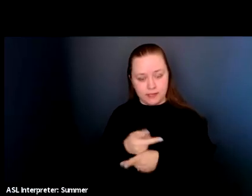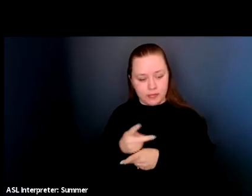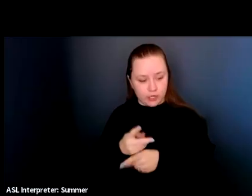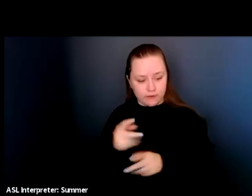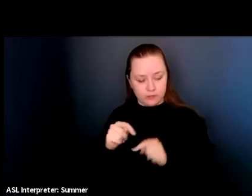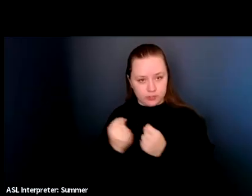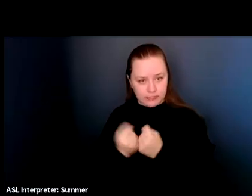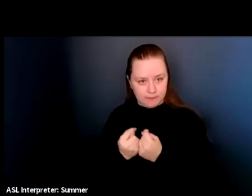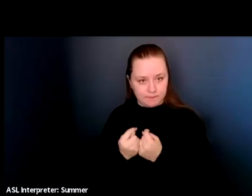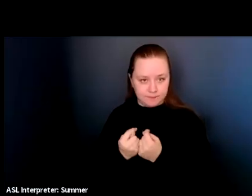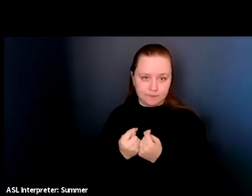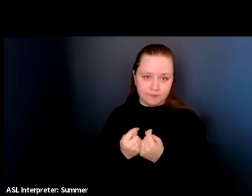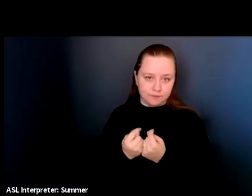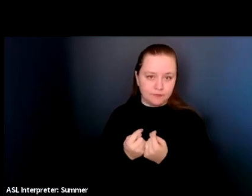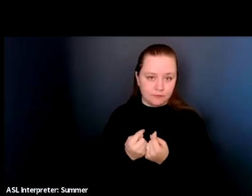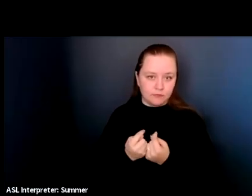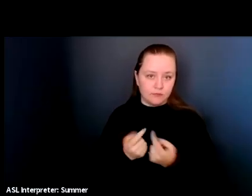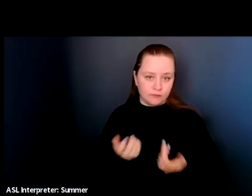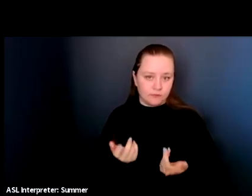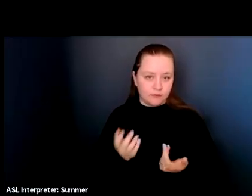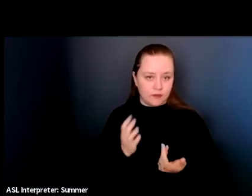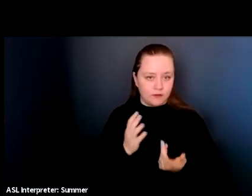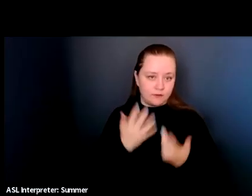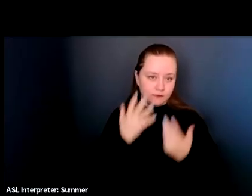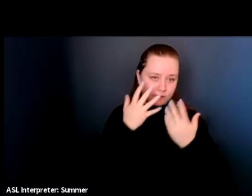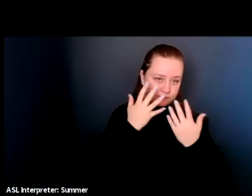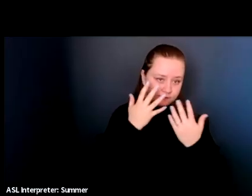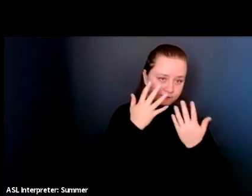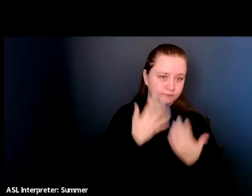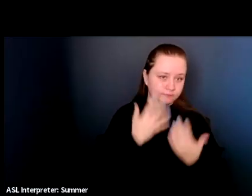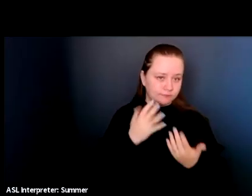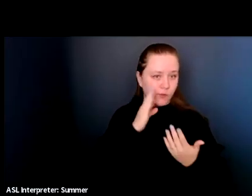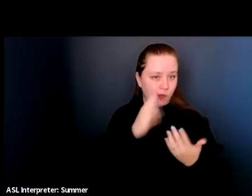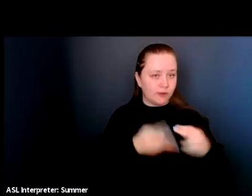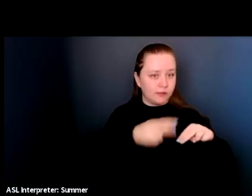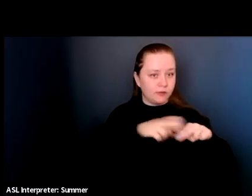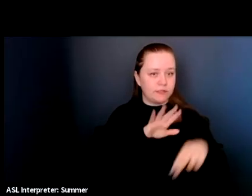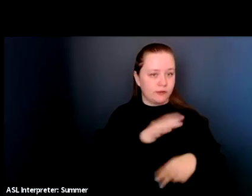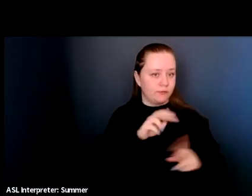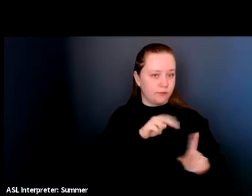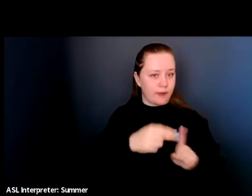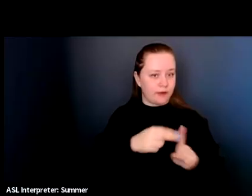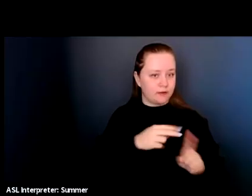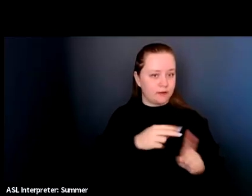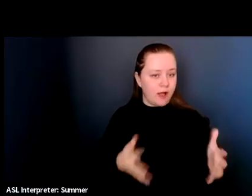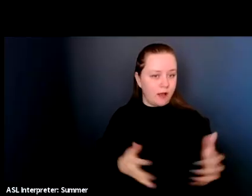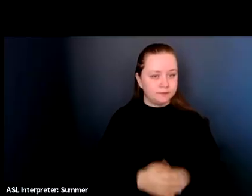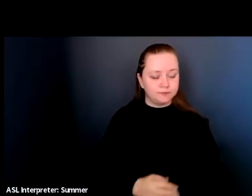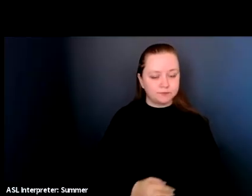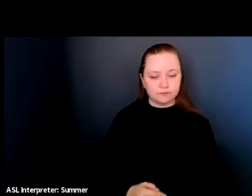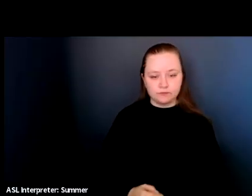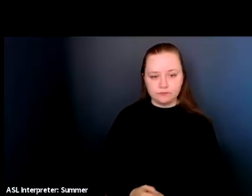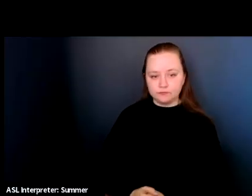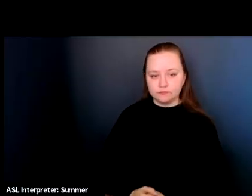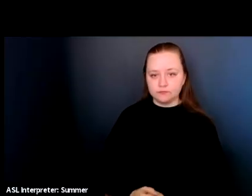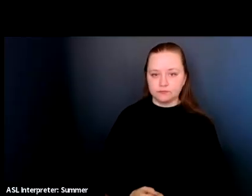or unfortunately will increase their perspective a lot. Thanks for that. The other thing I